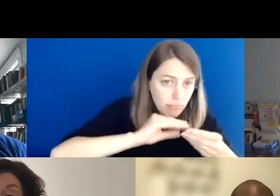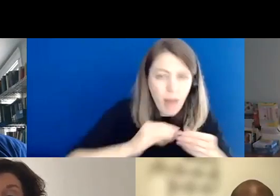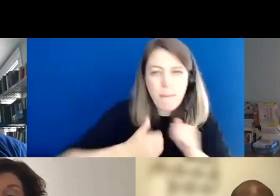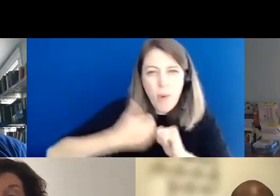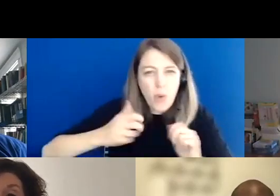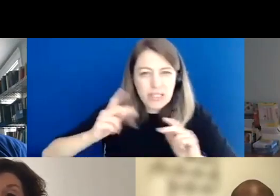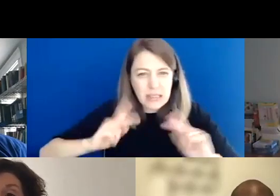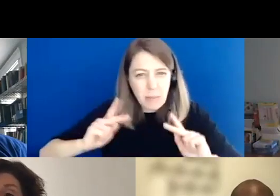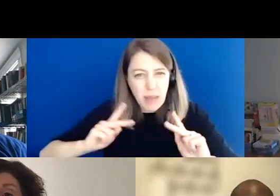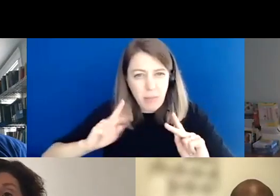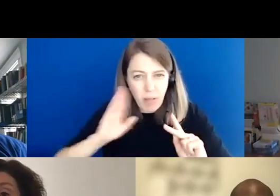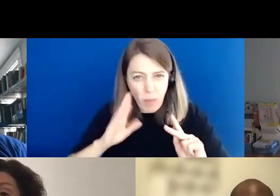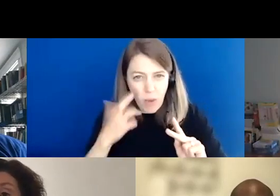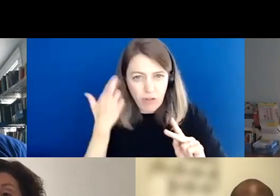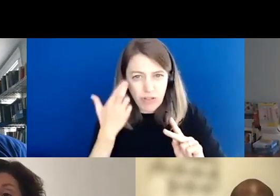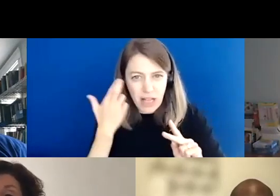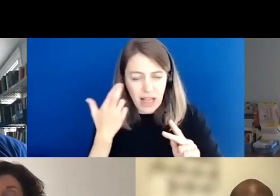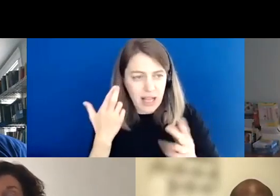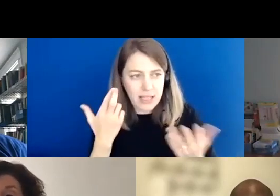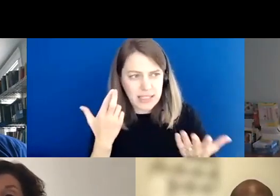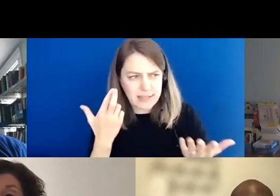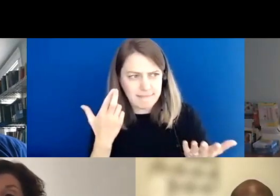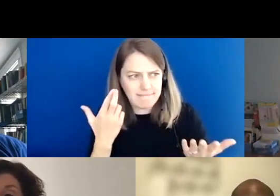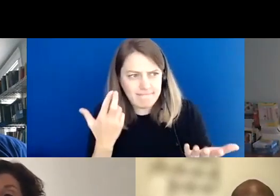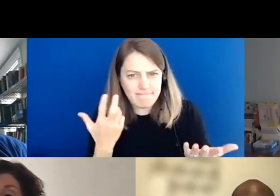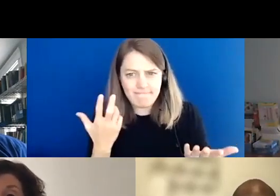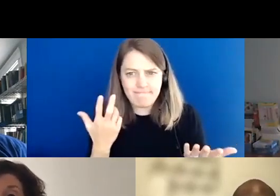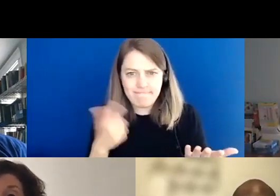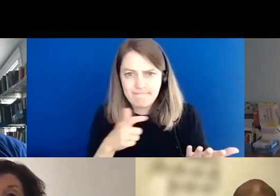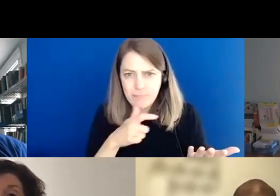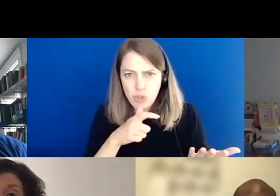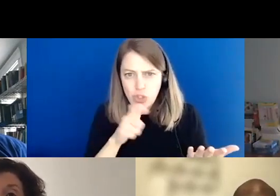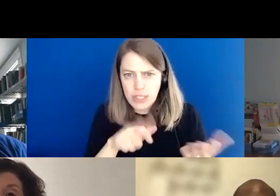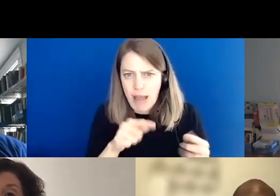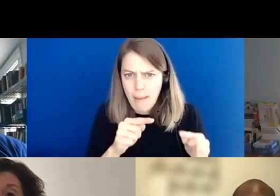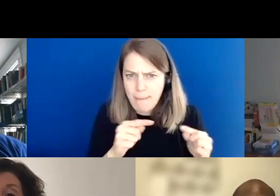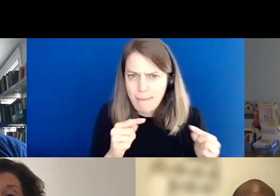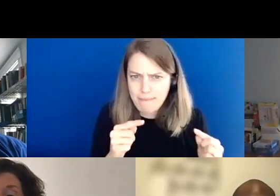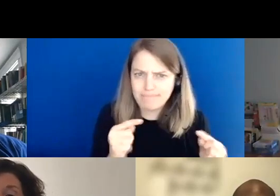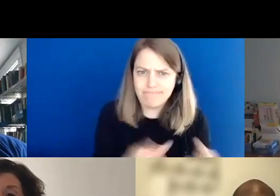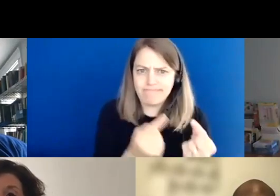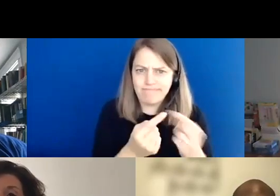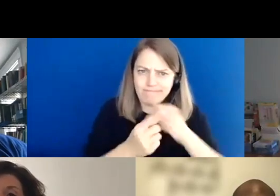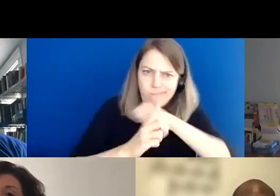realize shouldn't be subject to this kind of intervention.